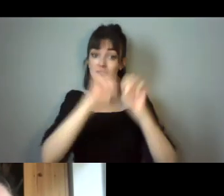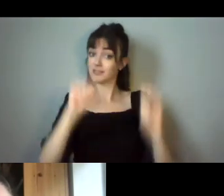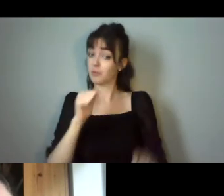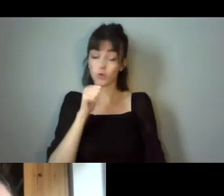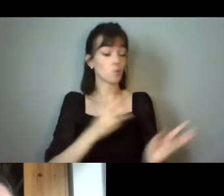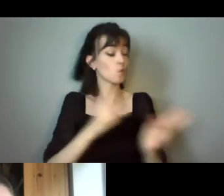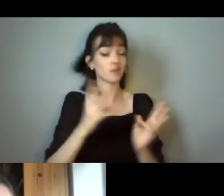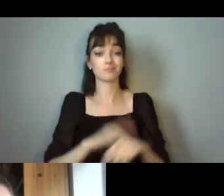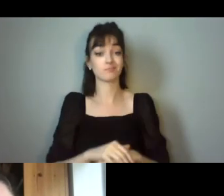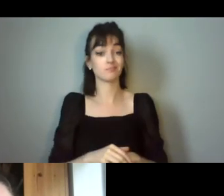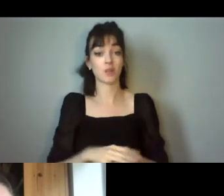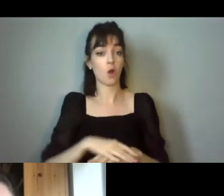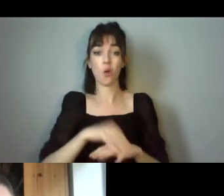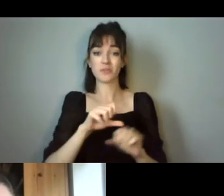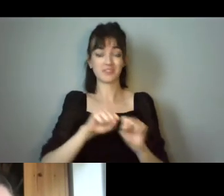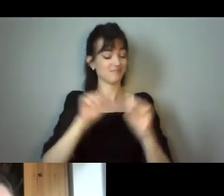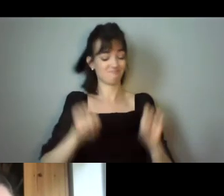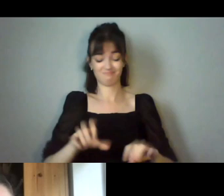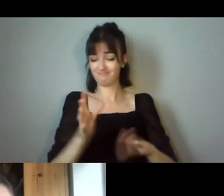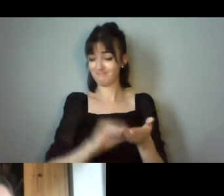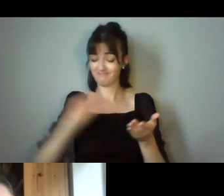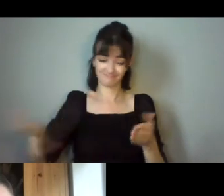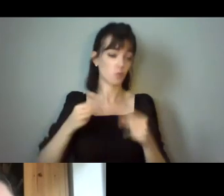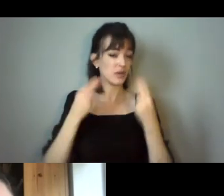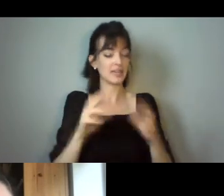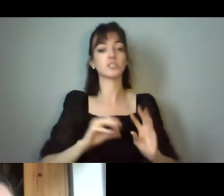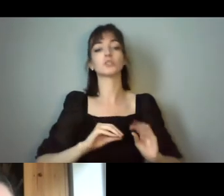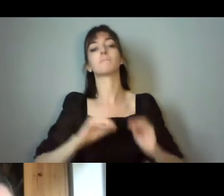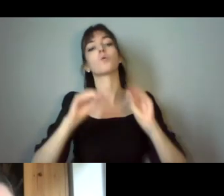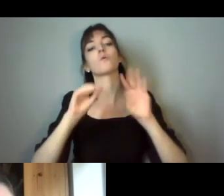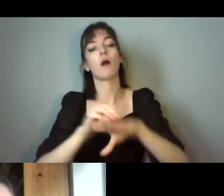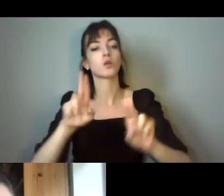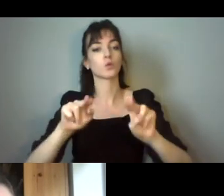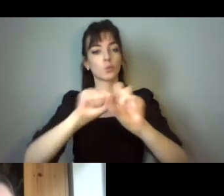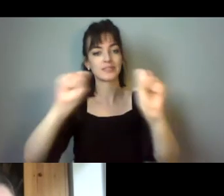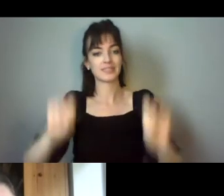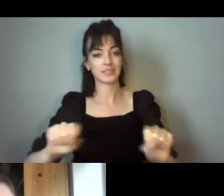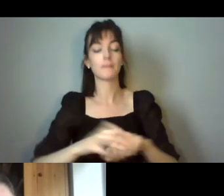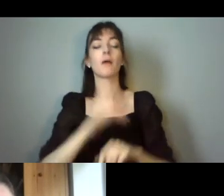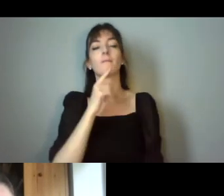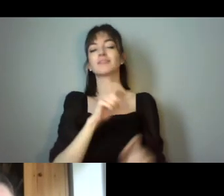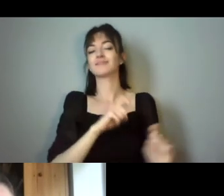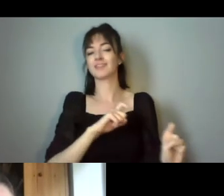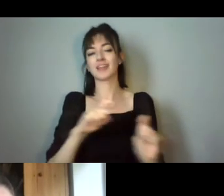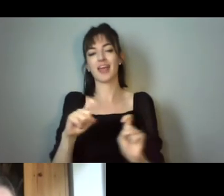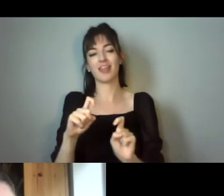So they wanted today move forward with a new system. But still, the transition